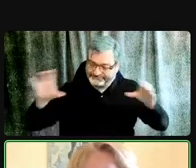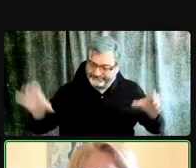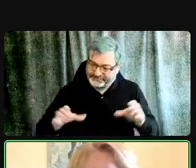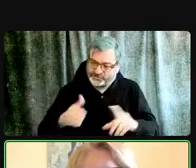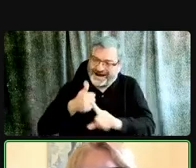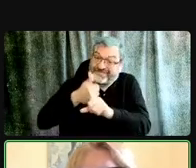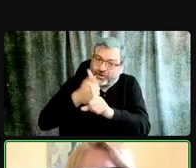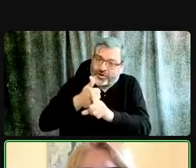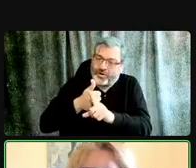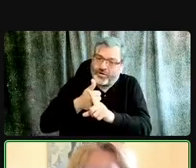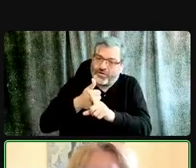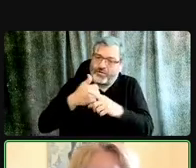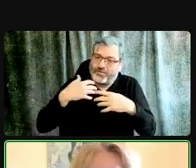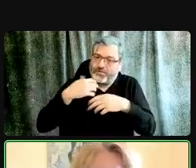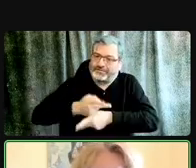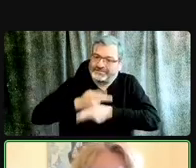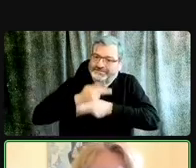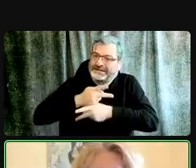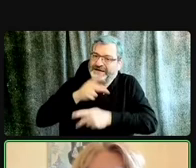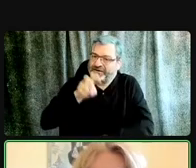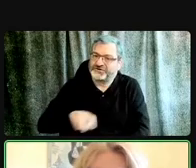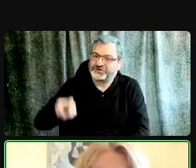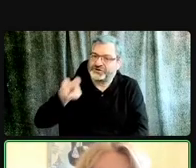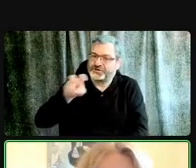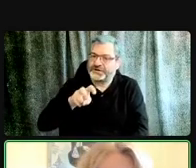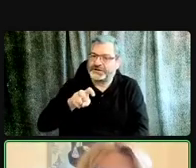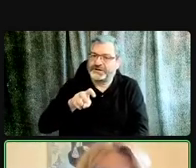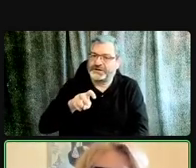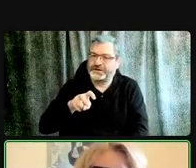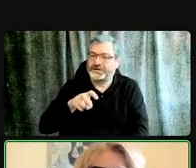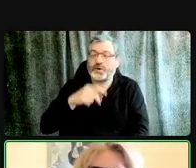I think there are two common things when you think about art and medicine,